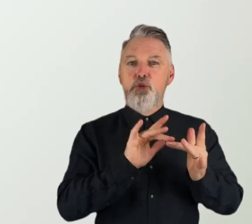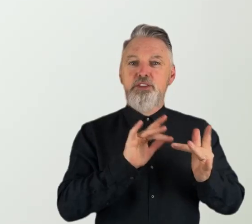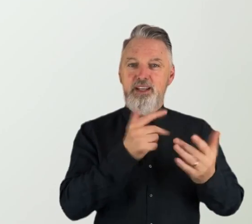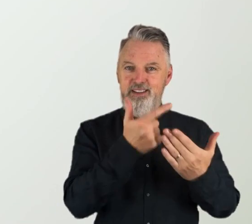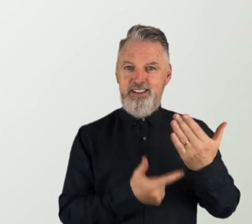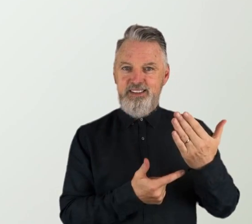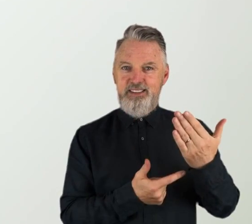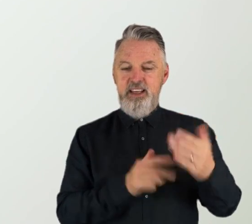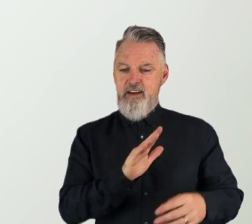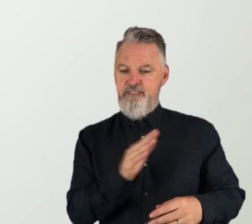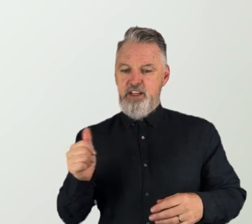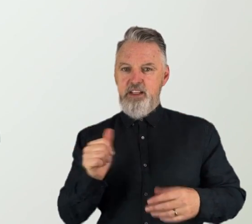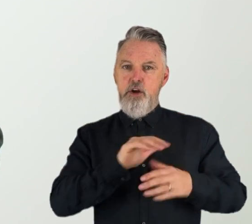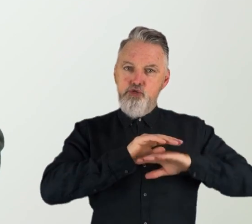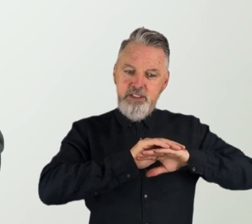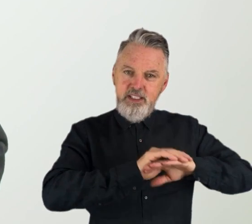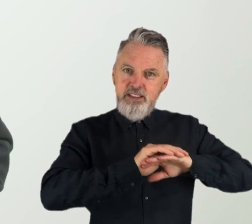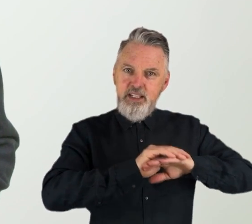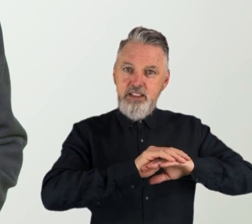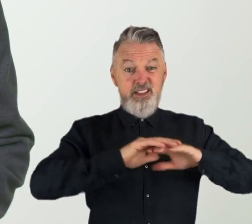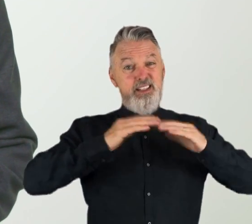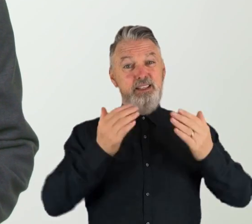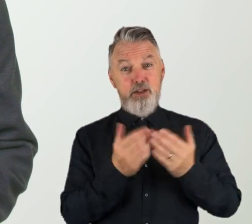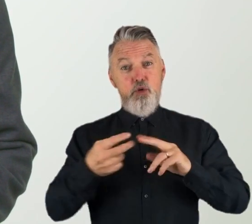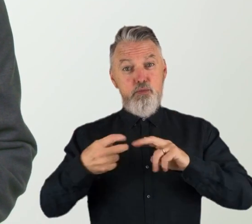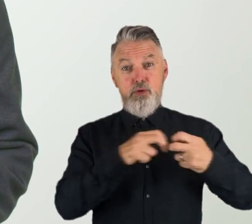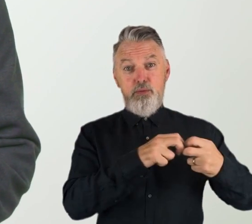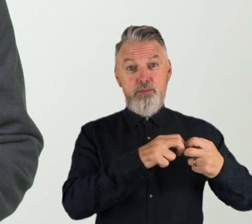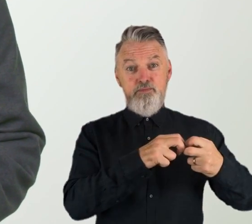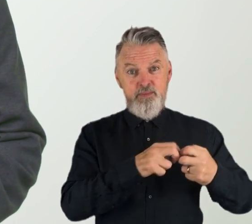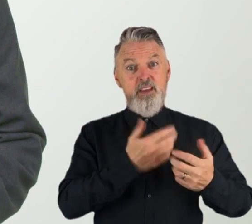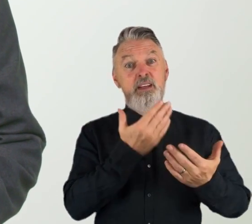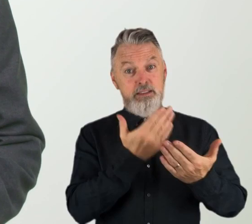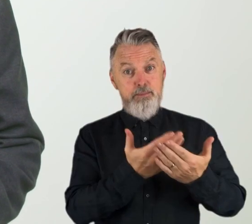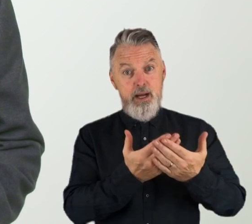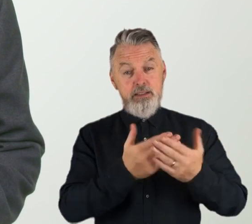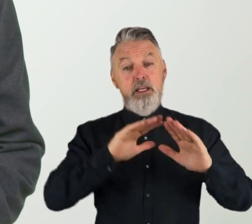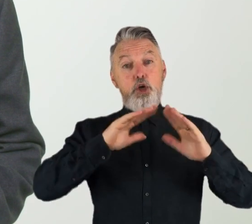Effective resuscitation is a global problem and demands a global solution.